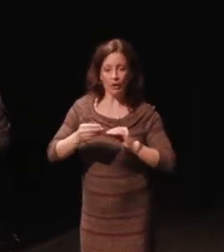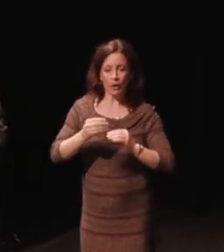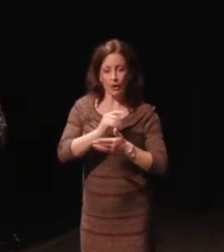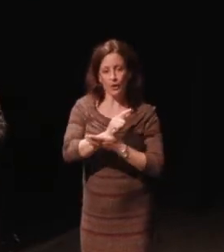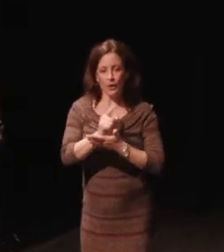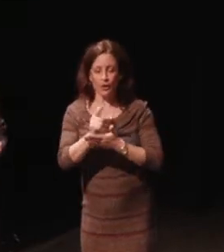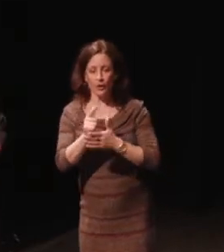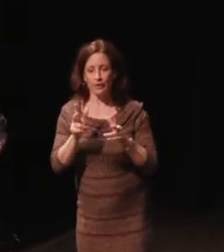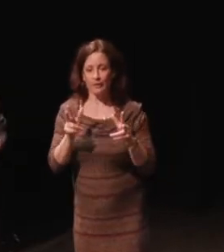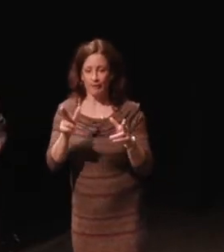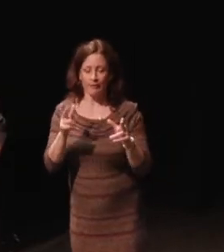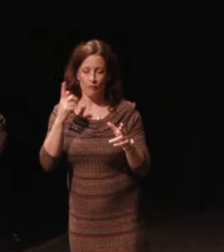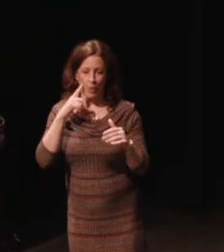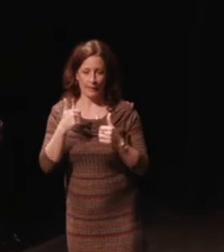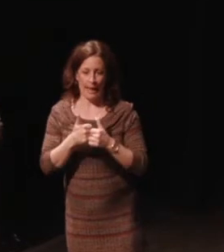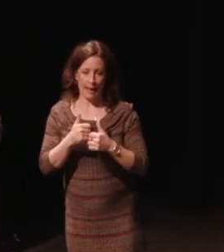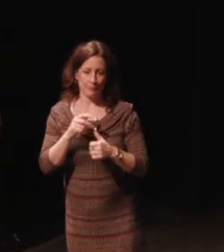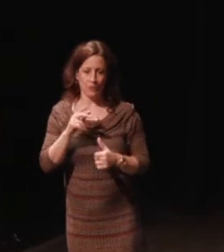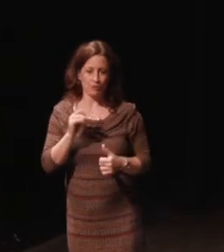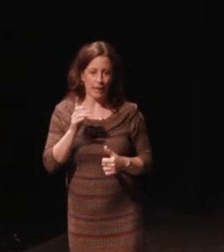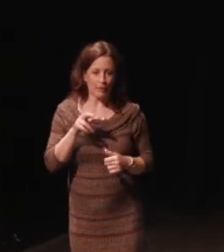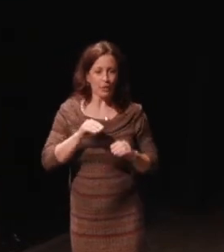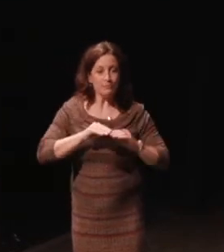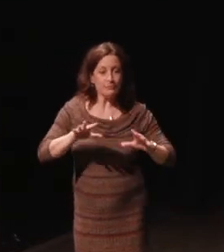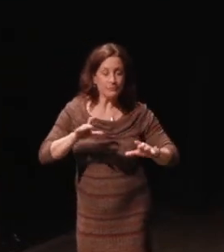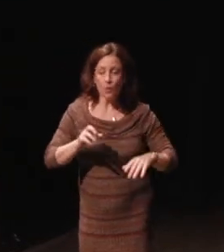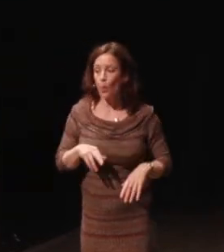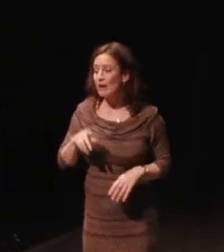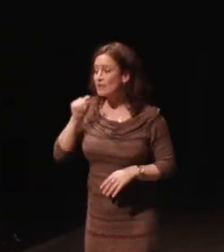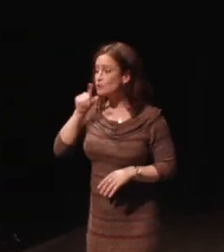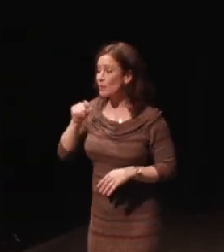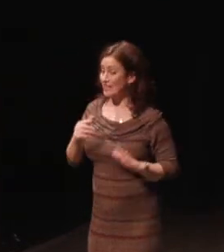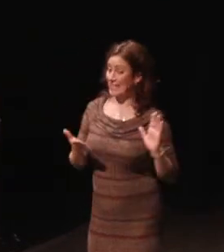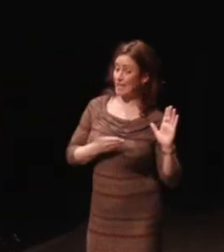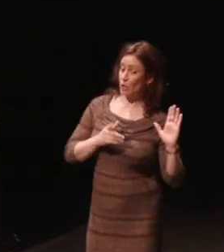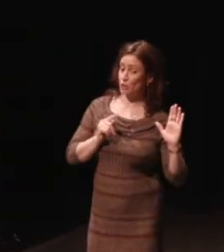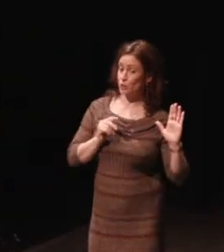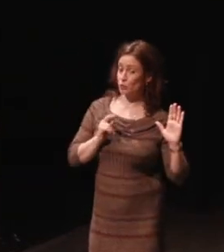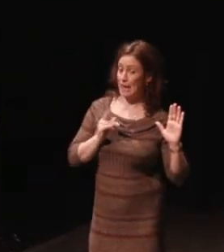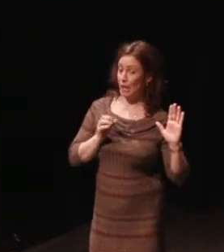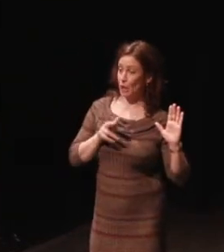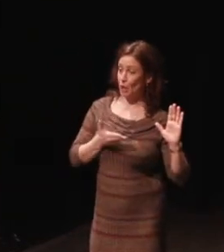even if they tweet, and they say, "Here's our trailer, we're developer X and